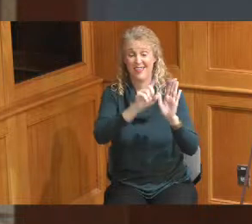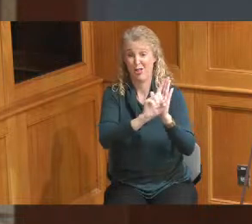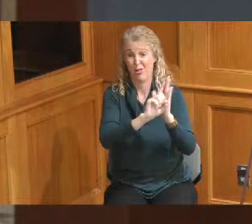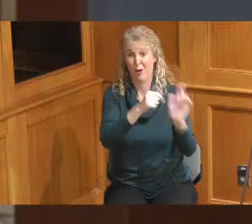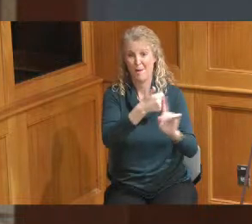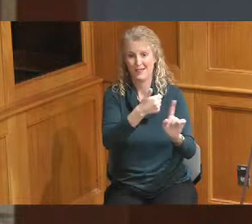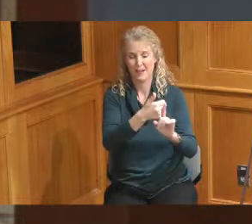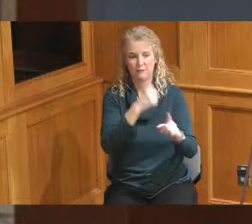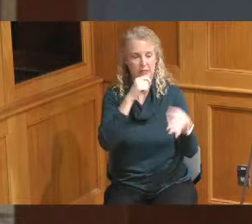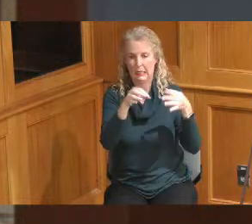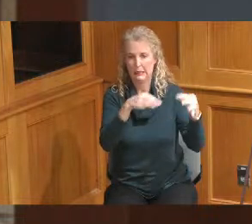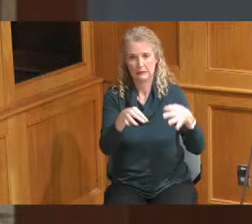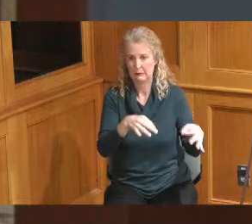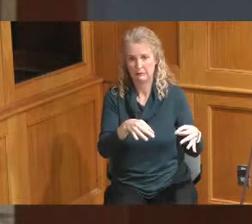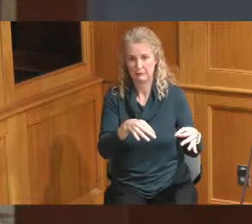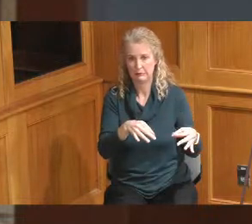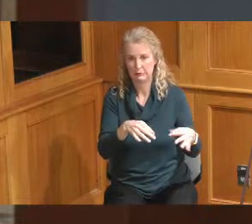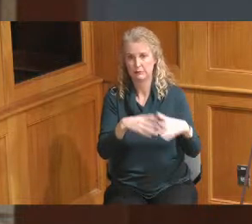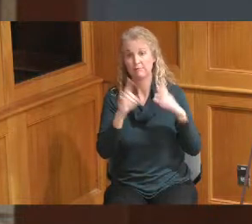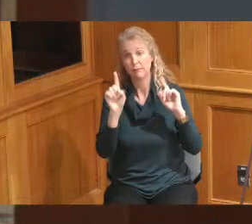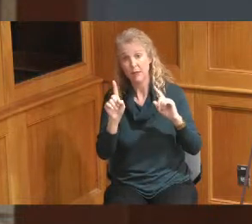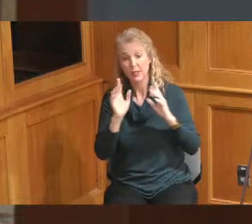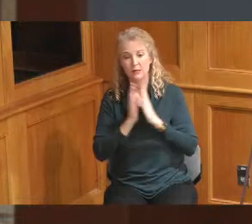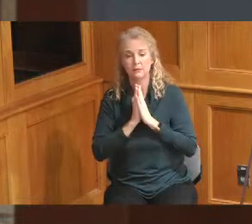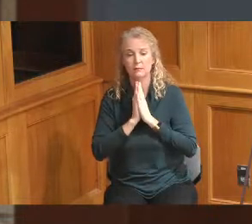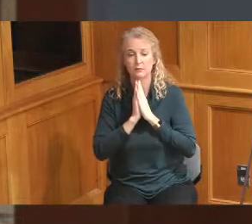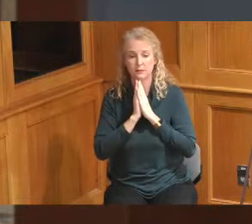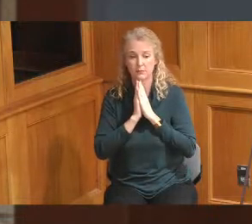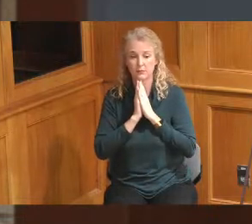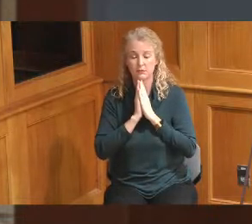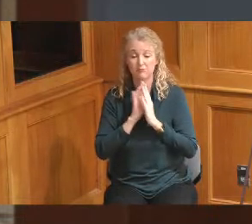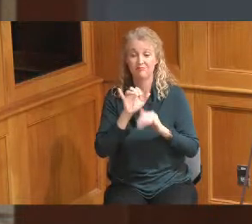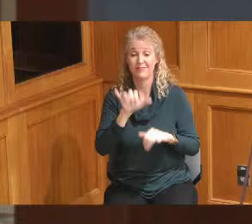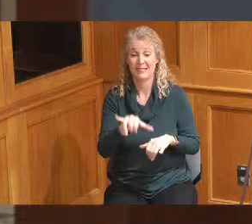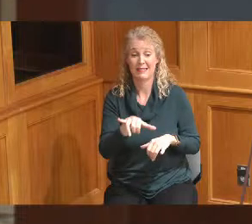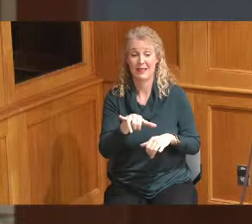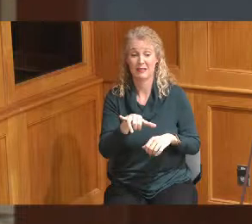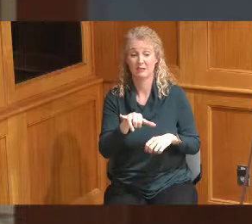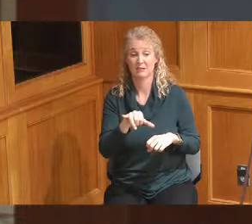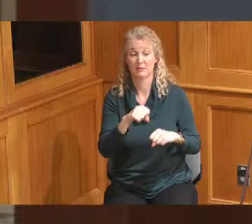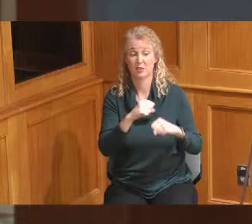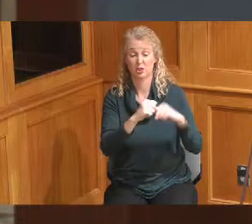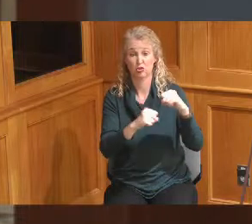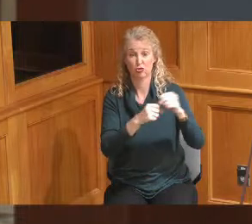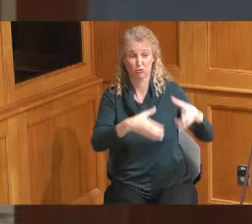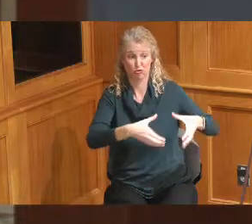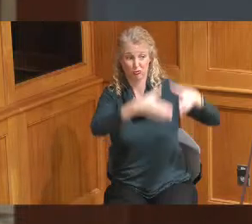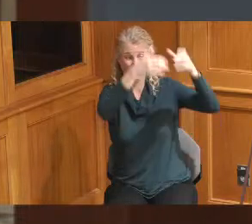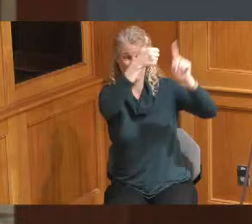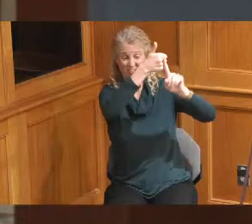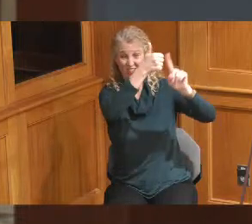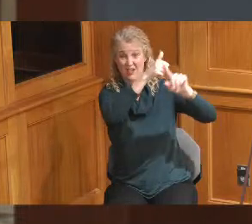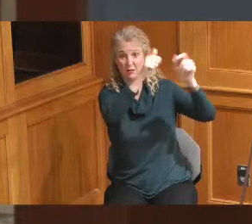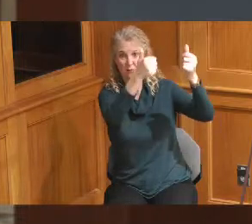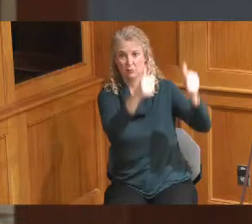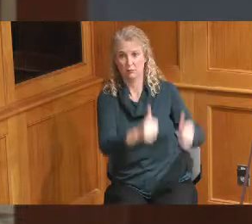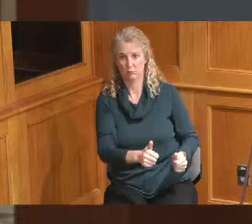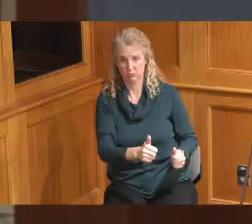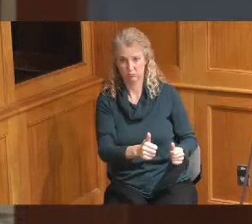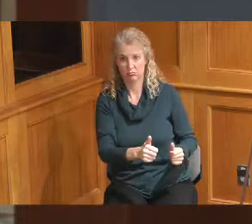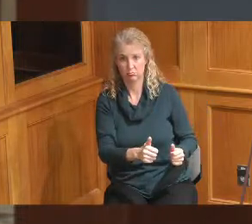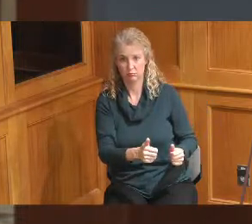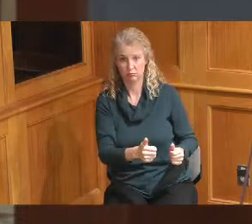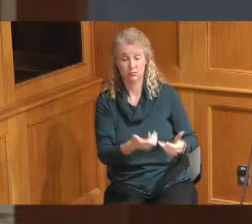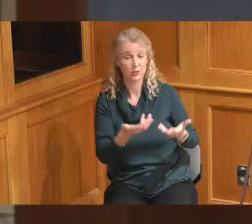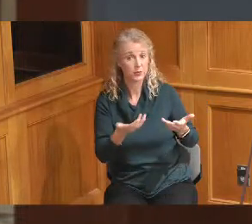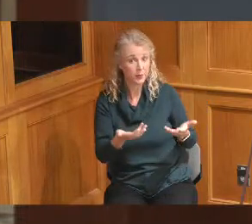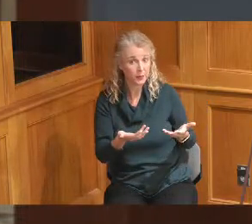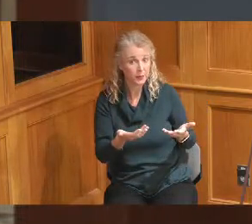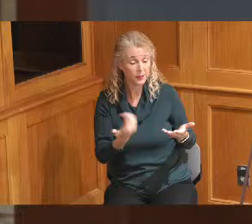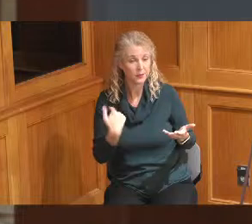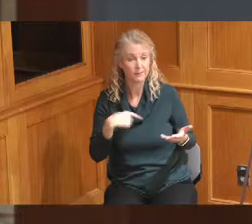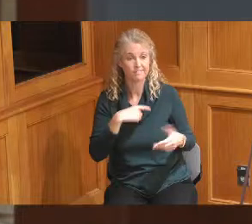so the the infrastructure itself ages quickly and so we are working with the facilities Department